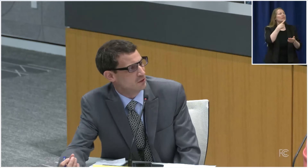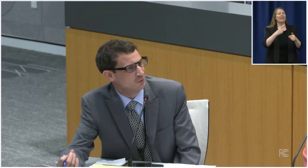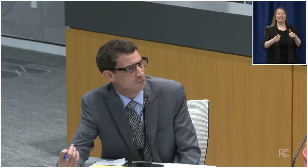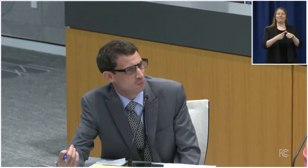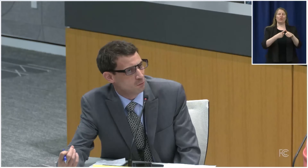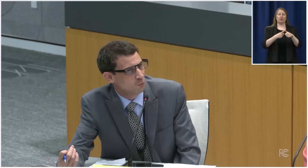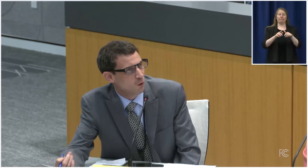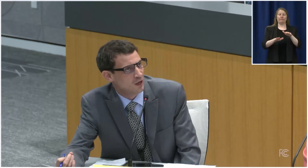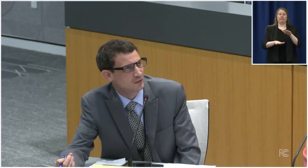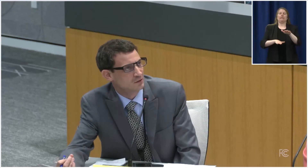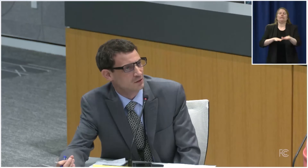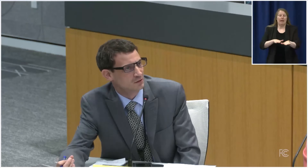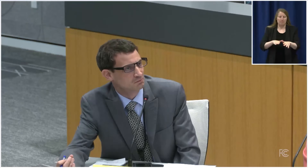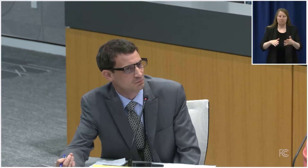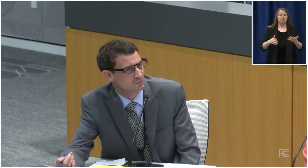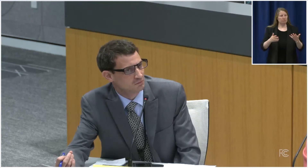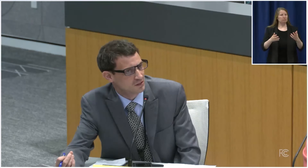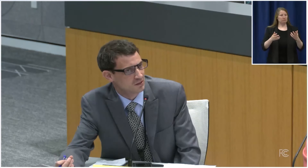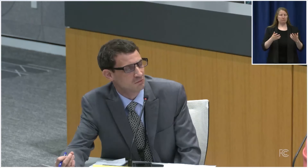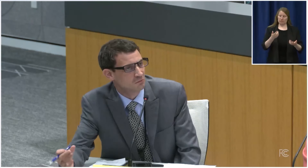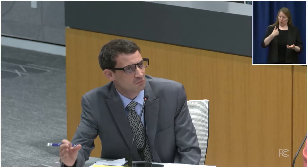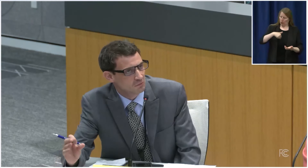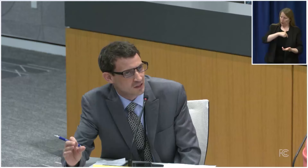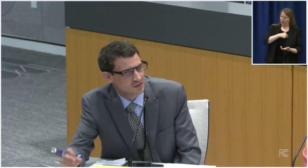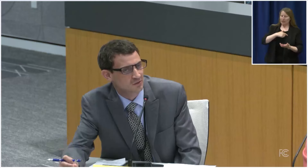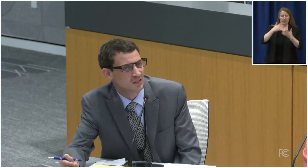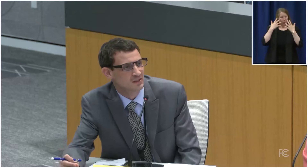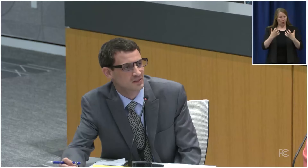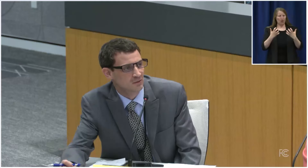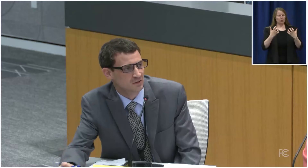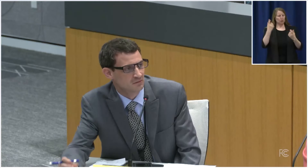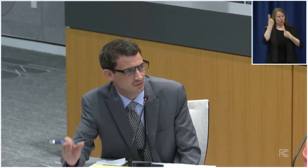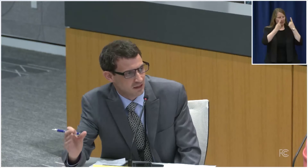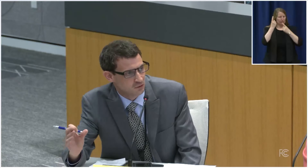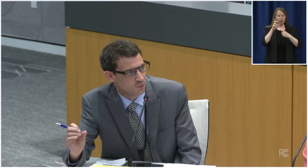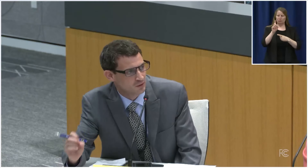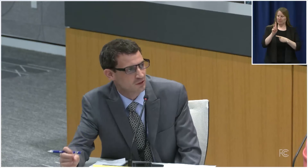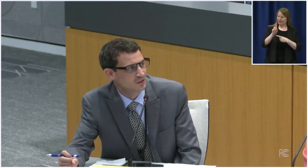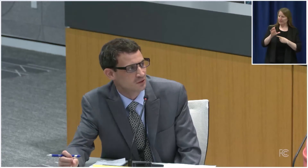IT DID KIND OF POSE AN INITIAL QUESTION OF LIKE WHAT IS THE -- WHAT WOULD